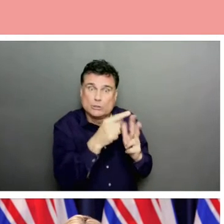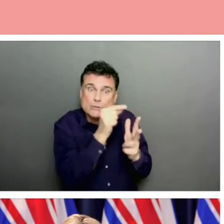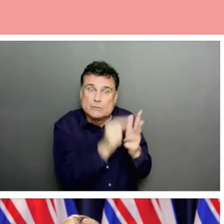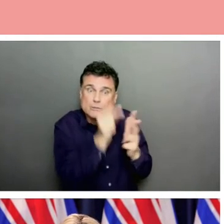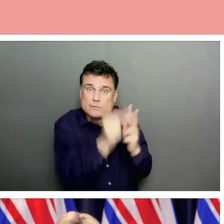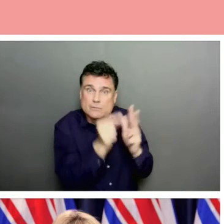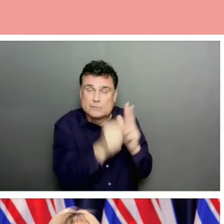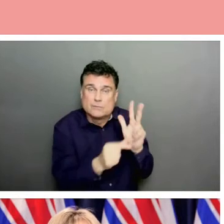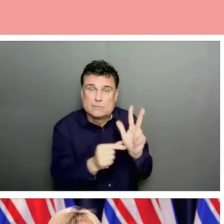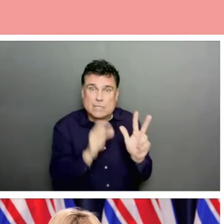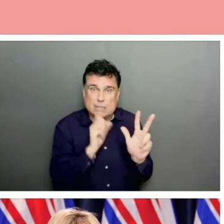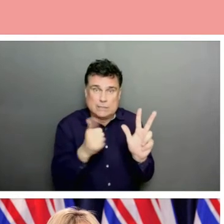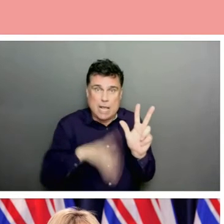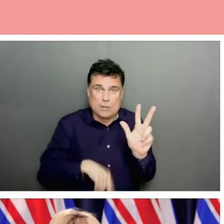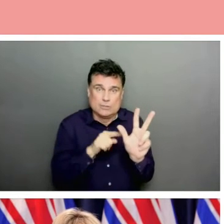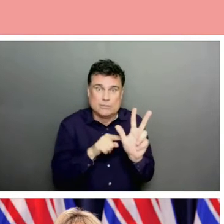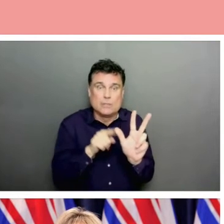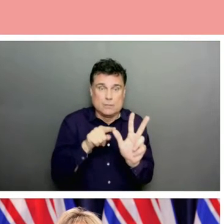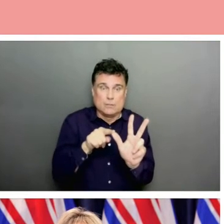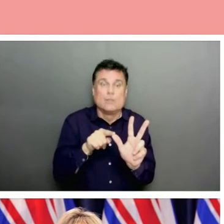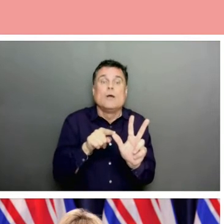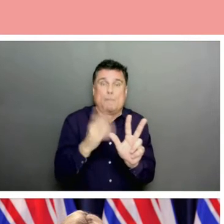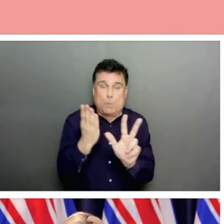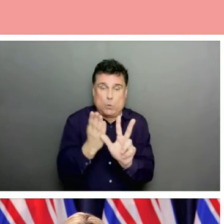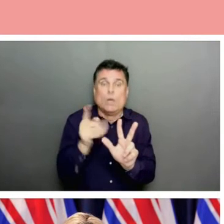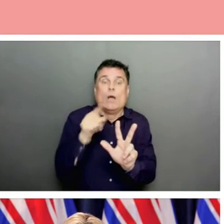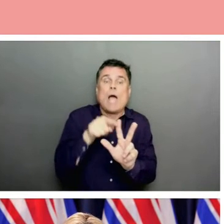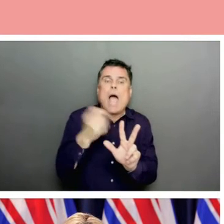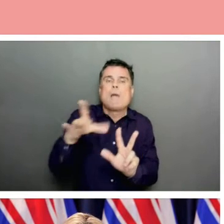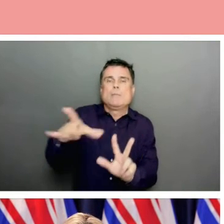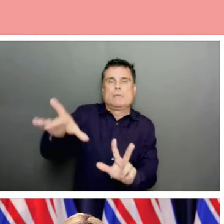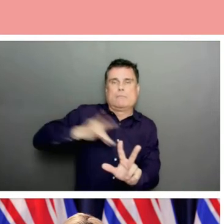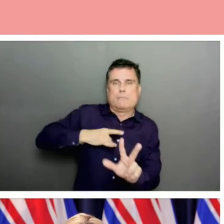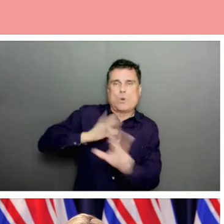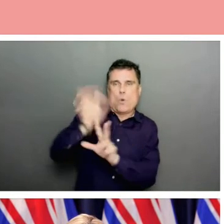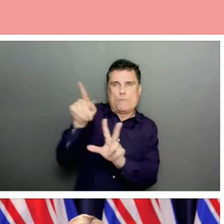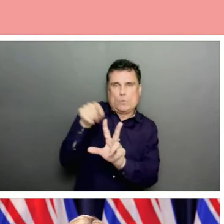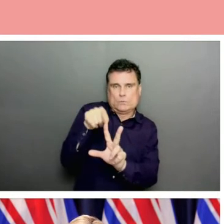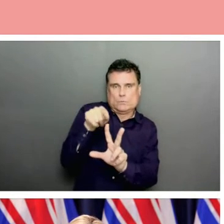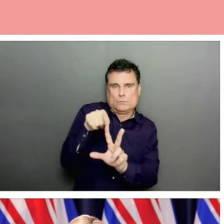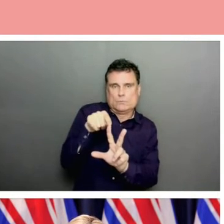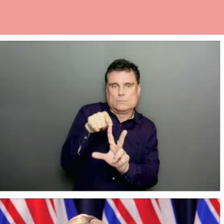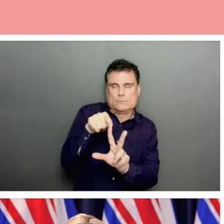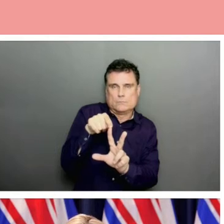We see a similar thing although slightly higher in the 10 to 19 age group.